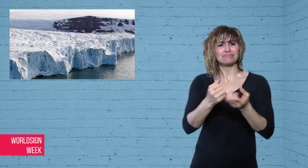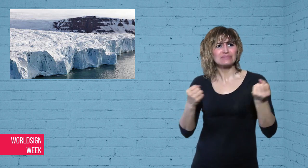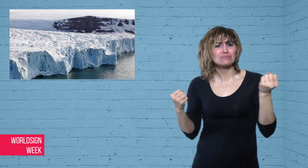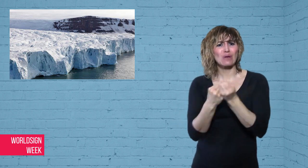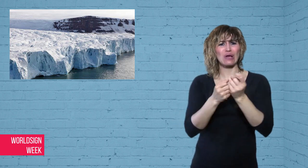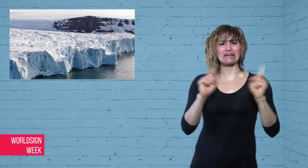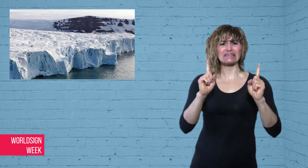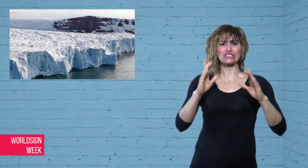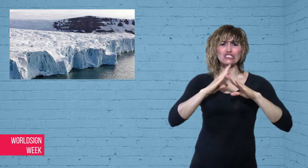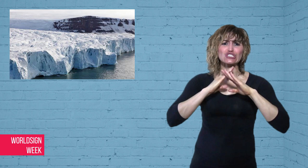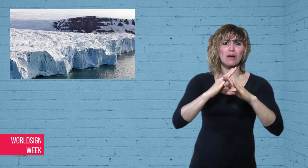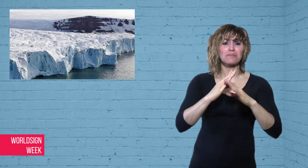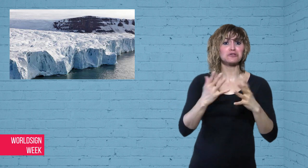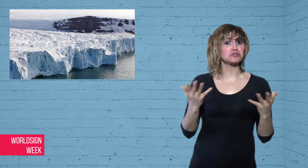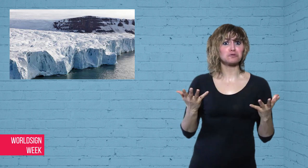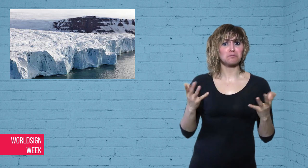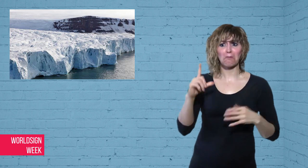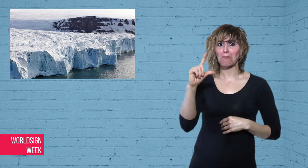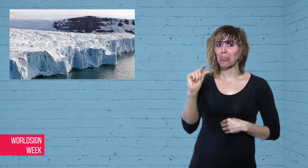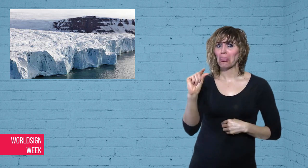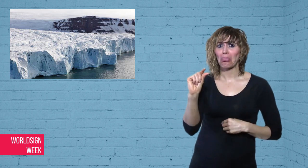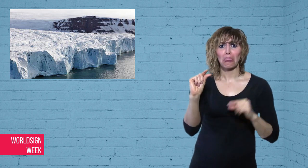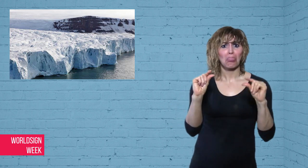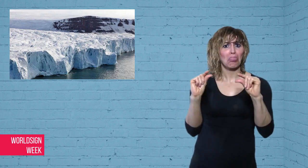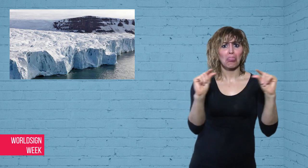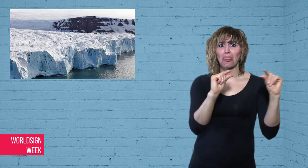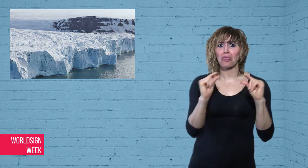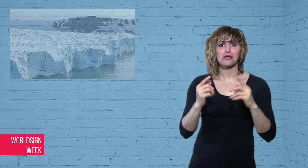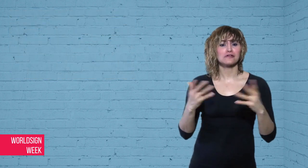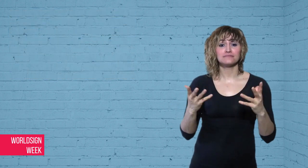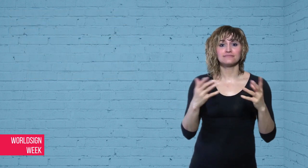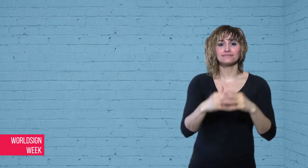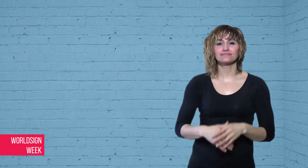global public reaction.